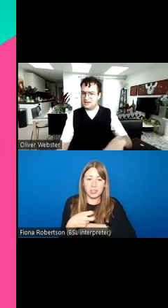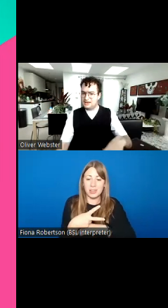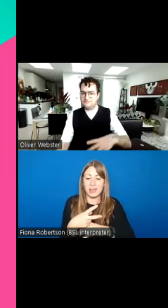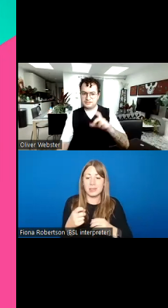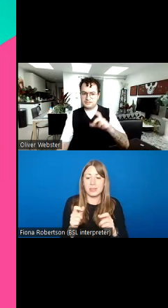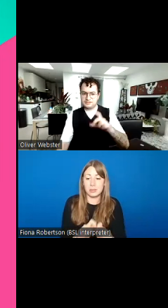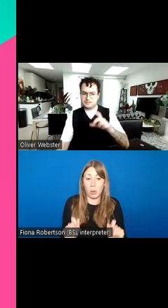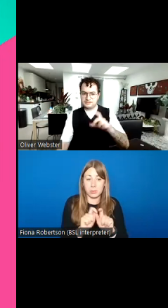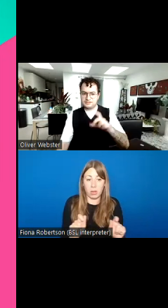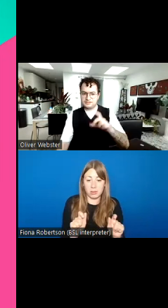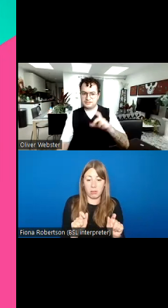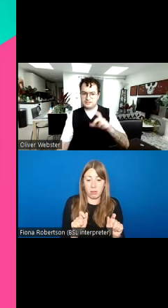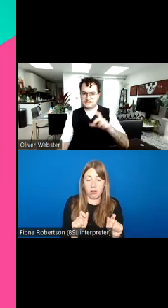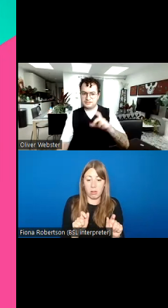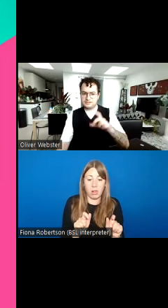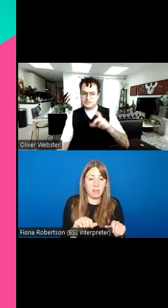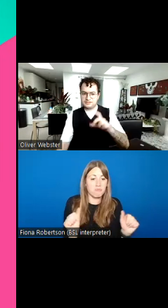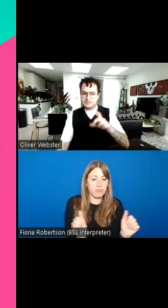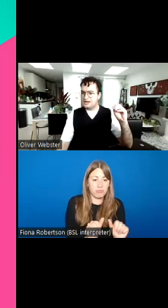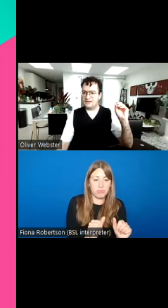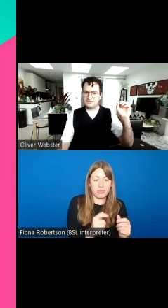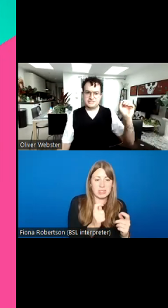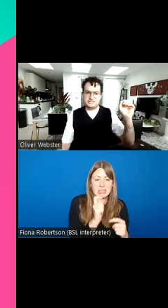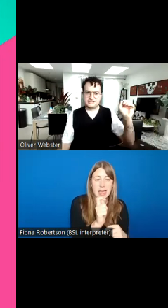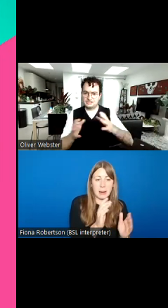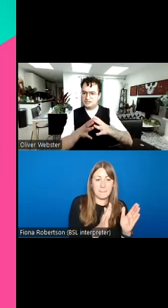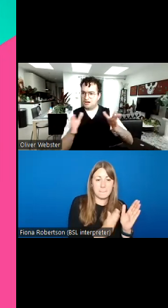if it's a short 10-minute video, it will be £60 to £75.